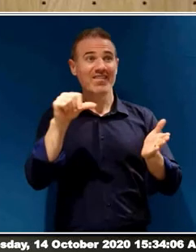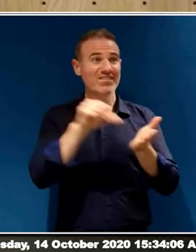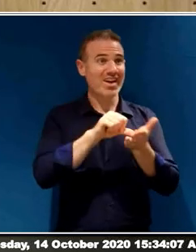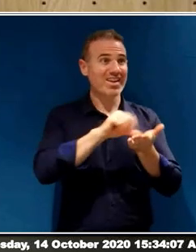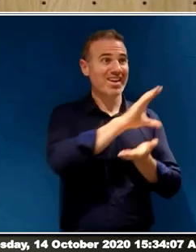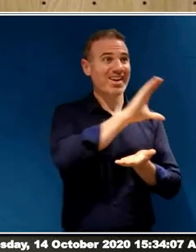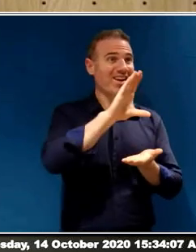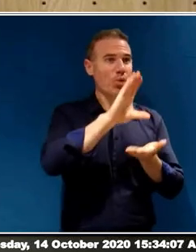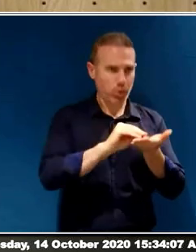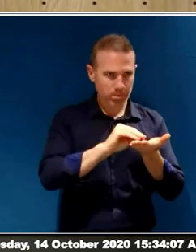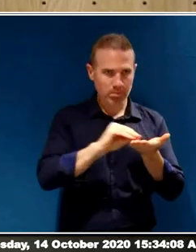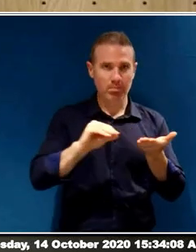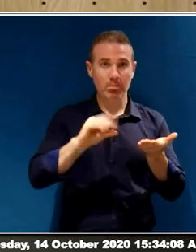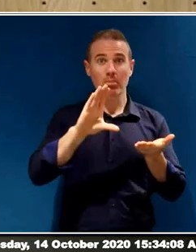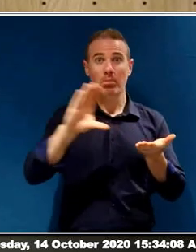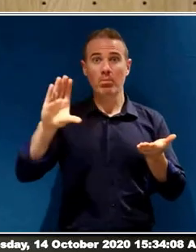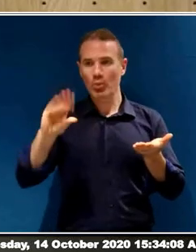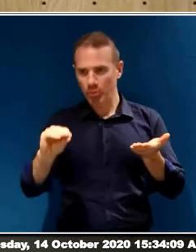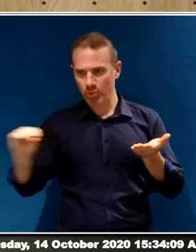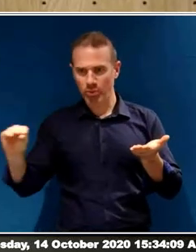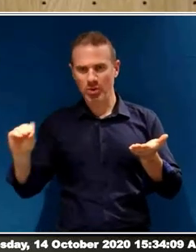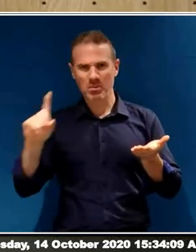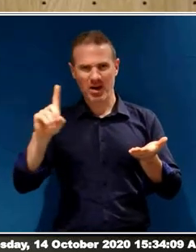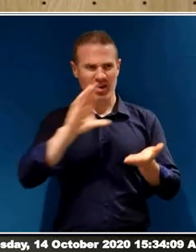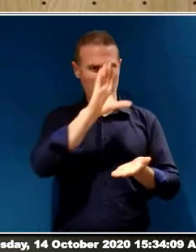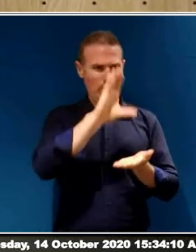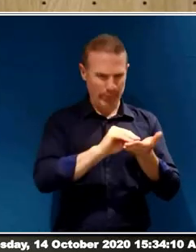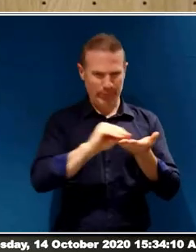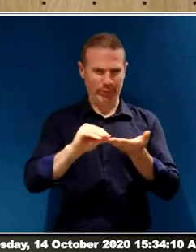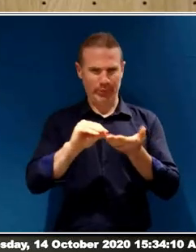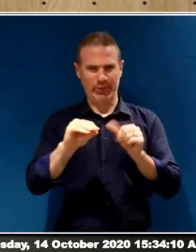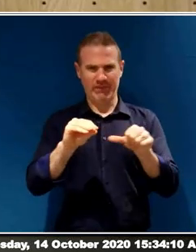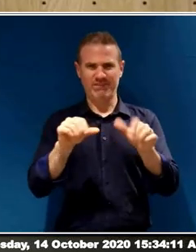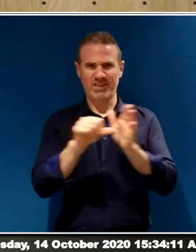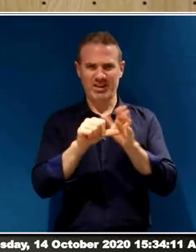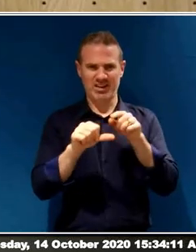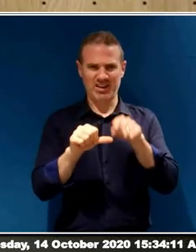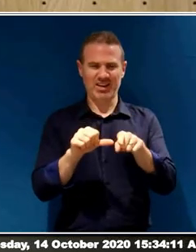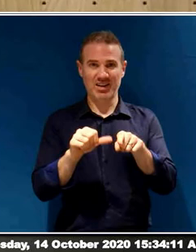in a position to be able to implement school-wide positive behaviour support